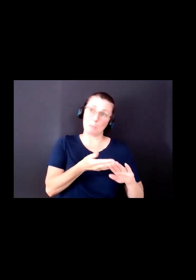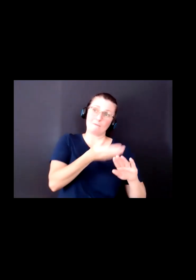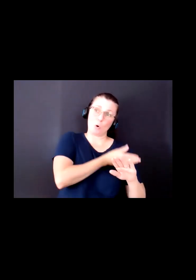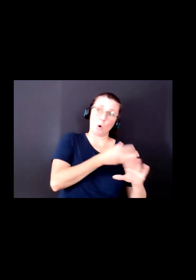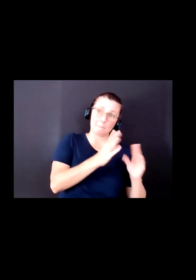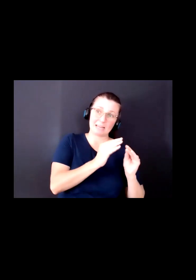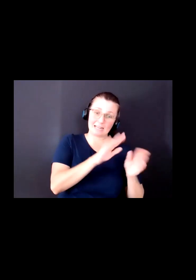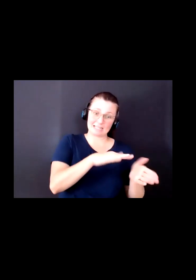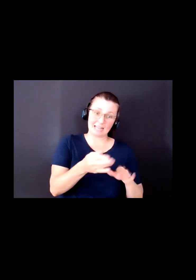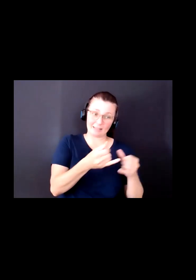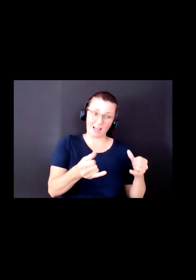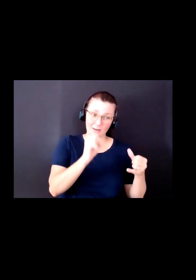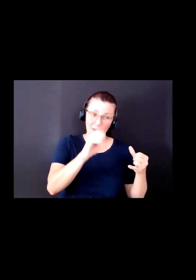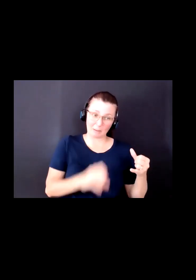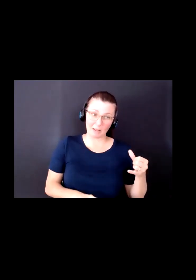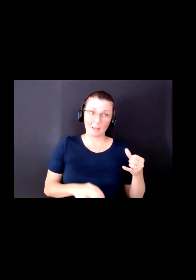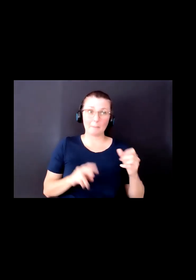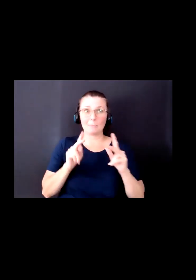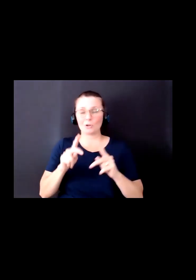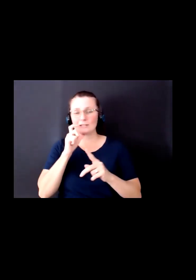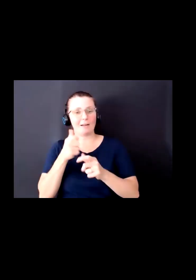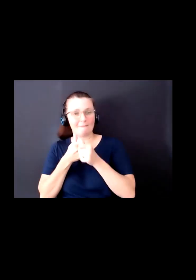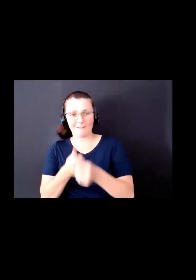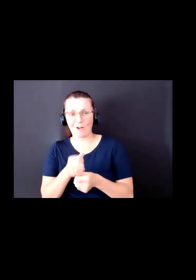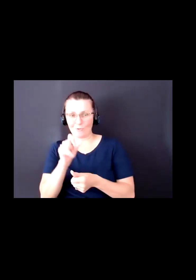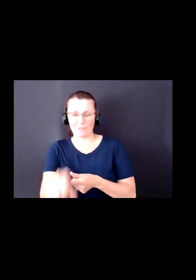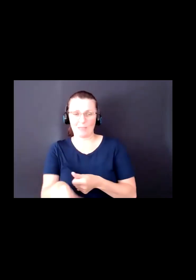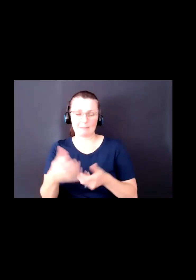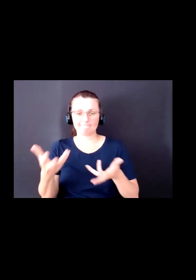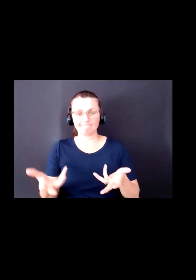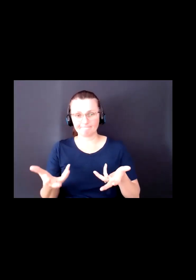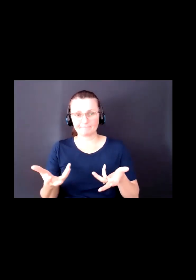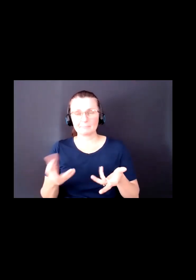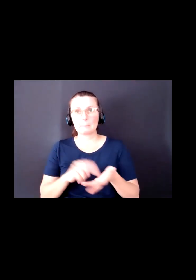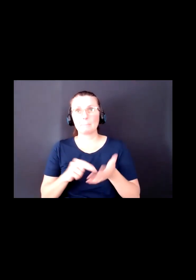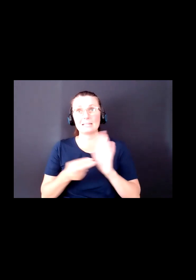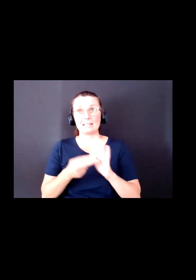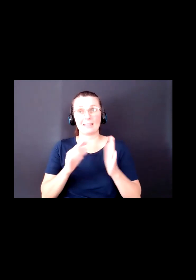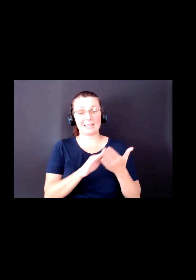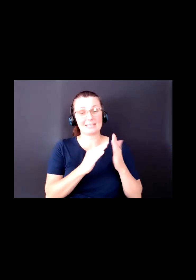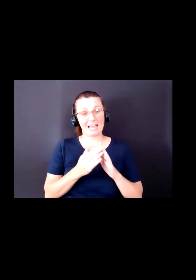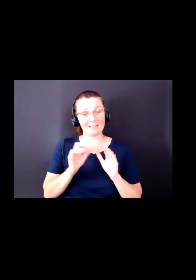the procedure. Certainly the town can say it is not possible